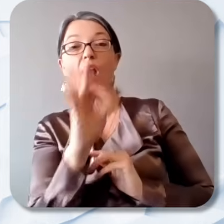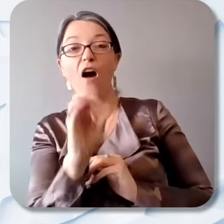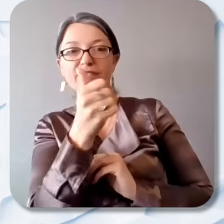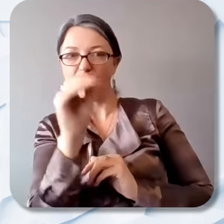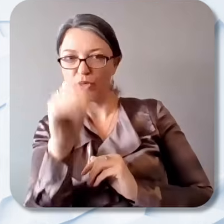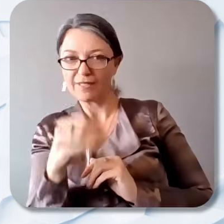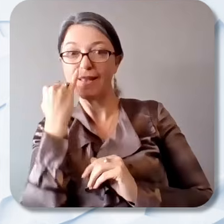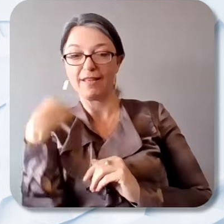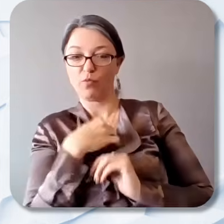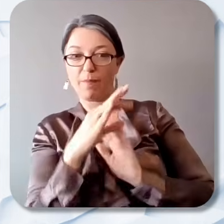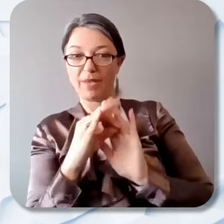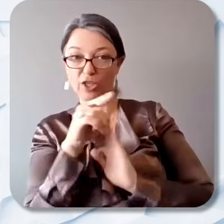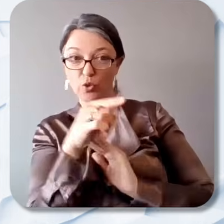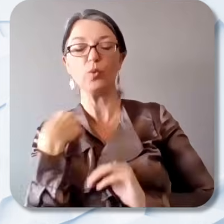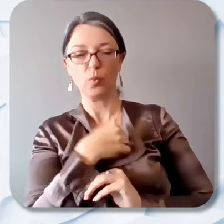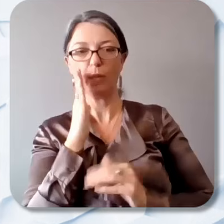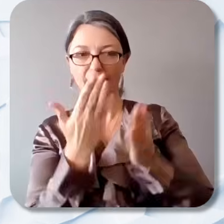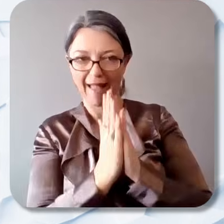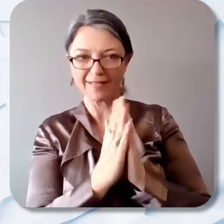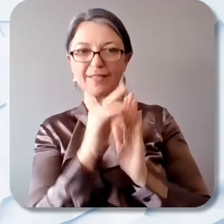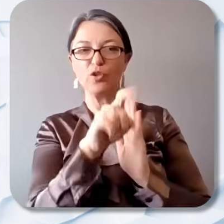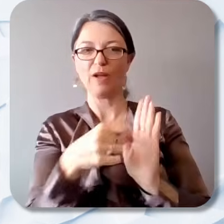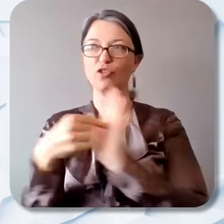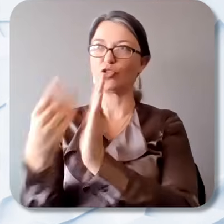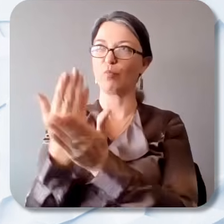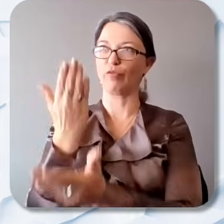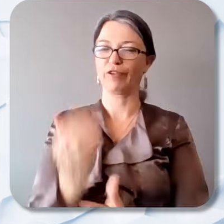But you keep that locally. Okay.